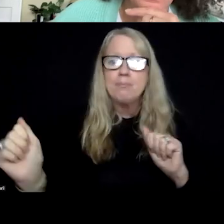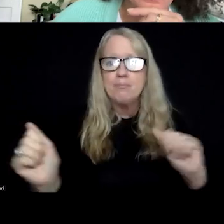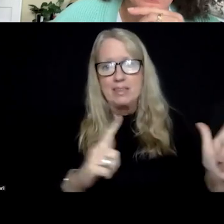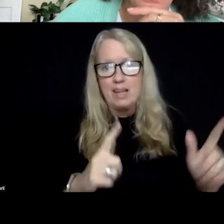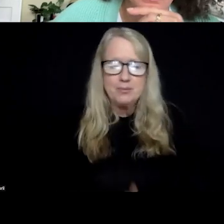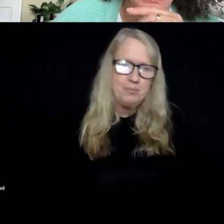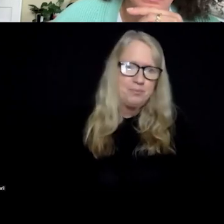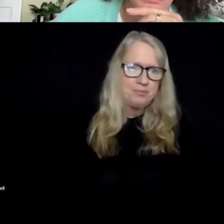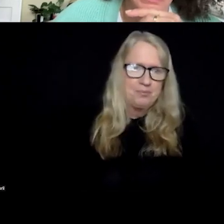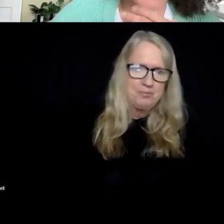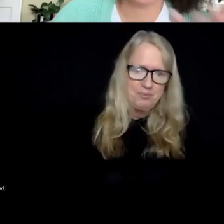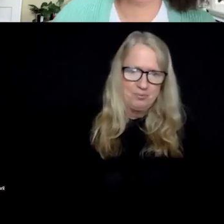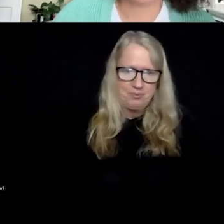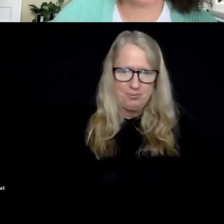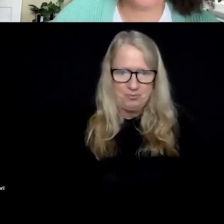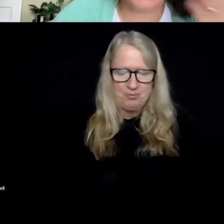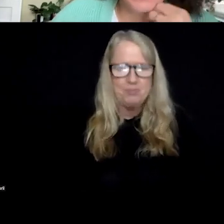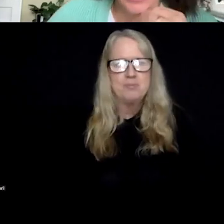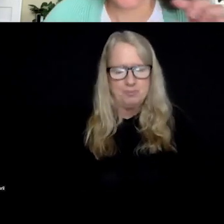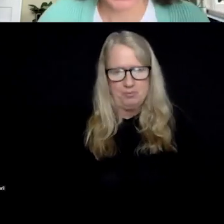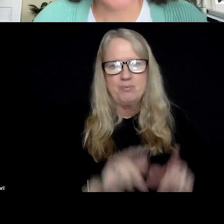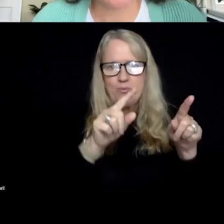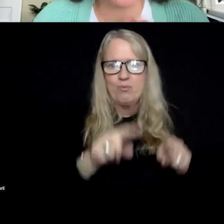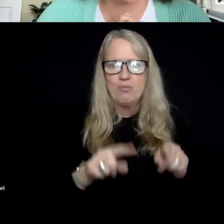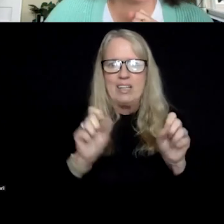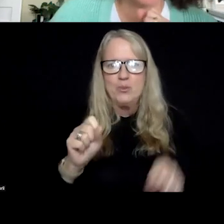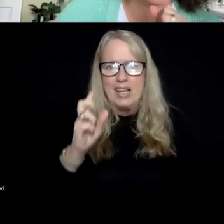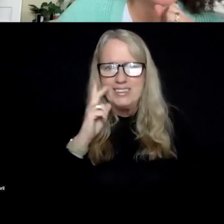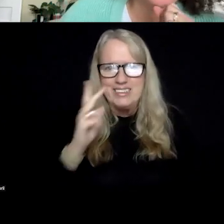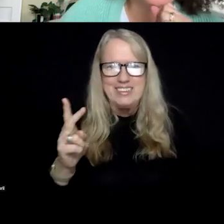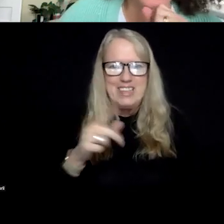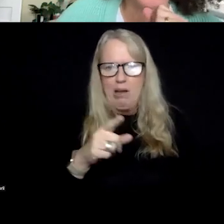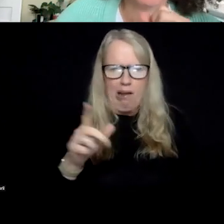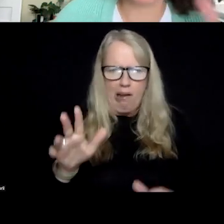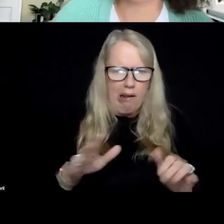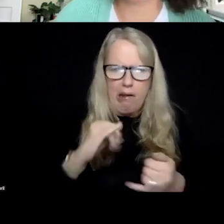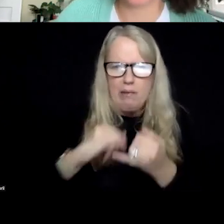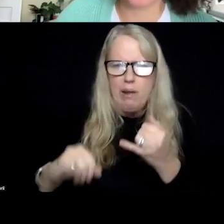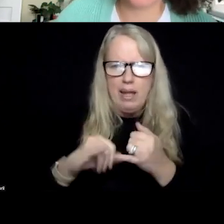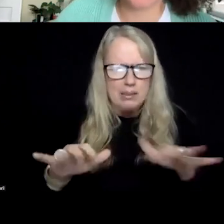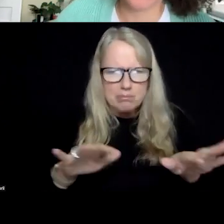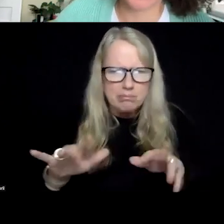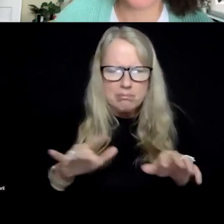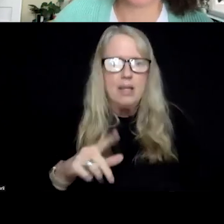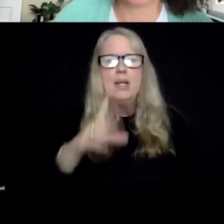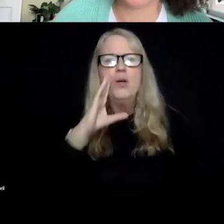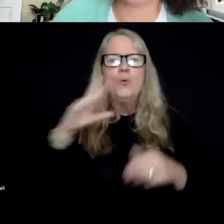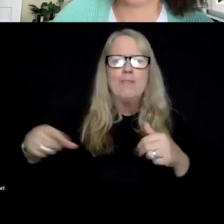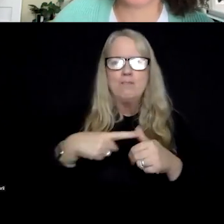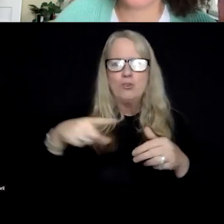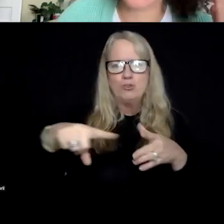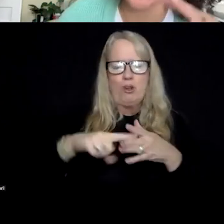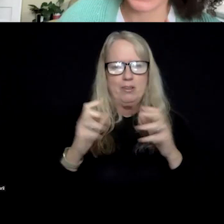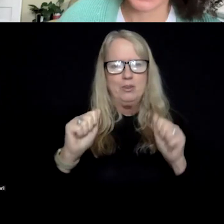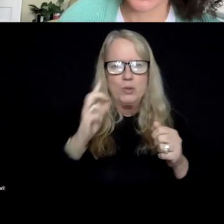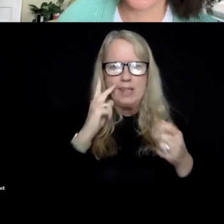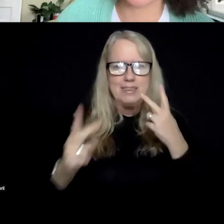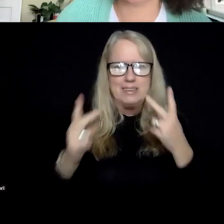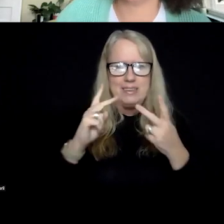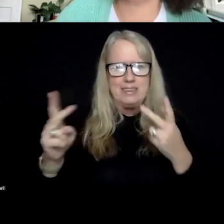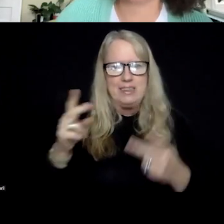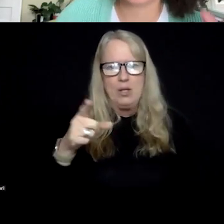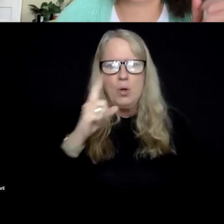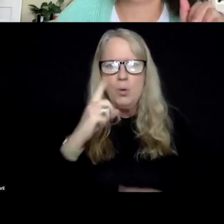WHAT YOU CAN SEE HERE IS WHERE IT STARTED. WHAT YOU CAN SEE IS THAT WE INCORPORATED THE